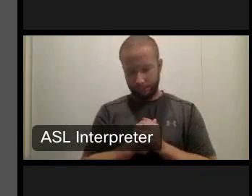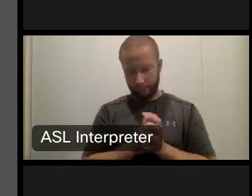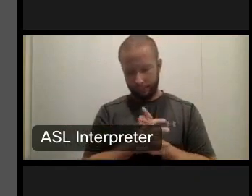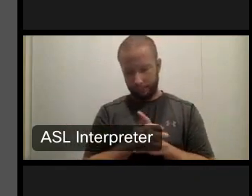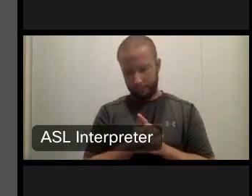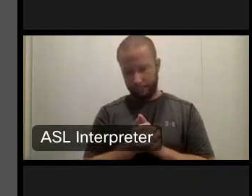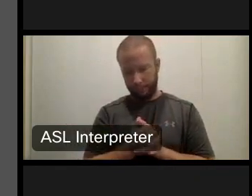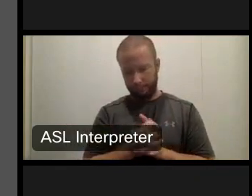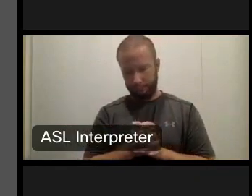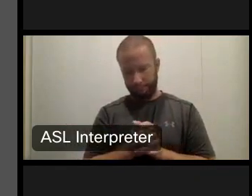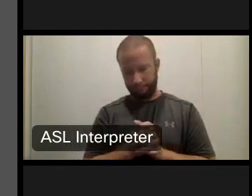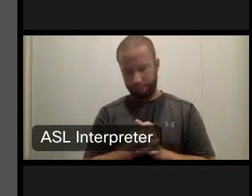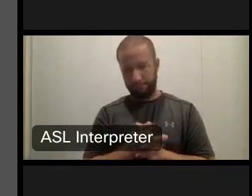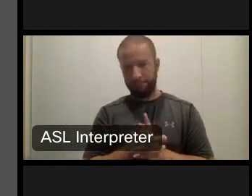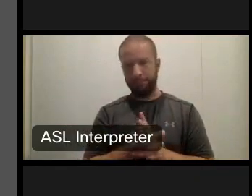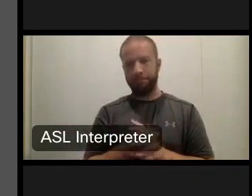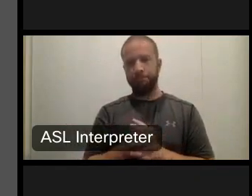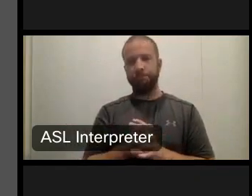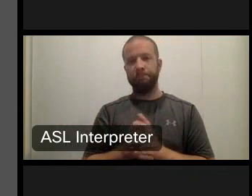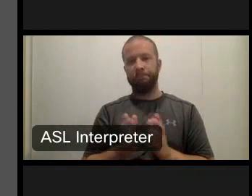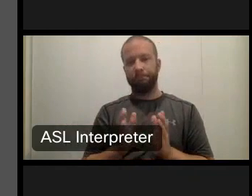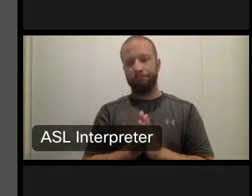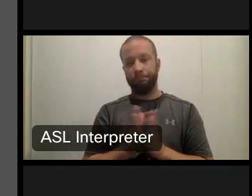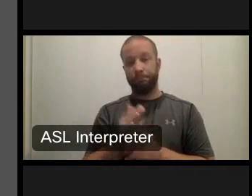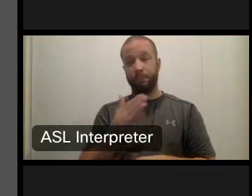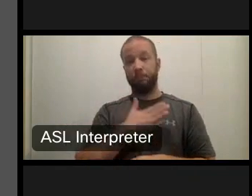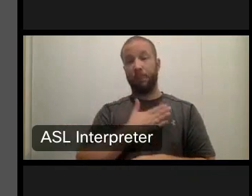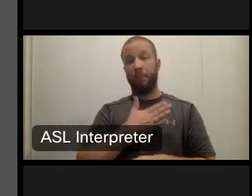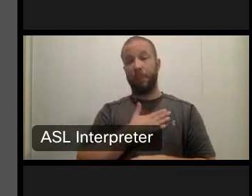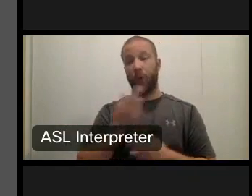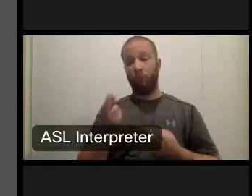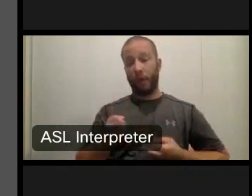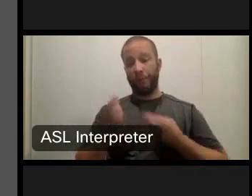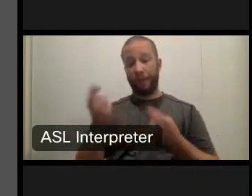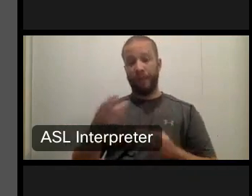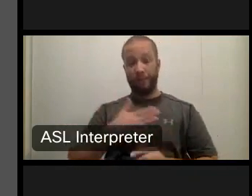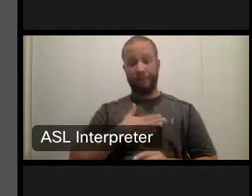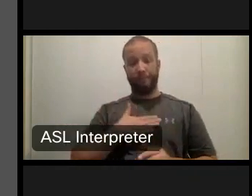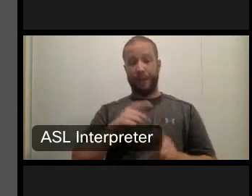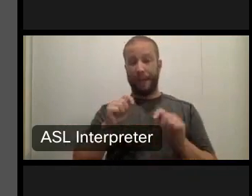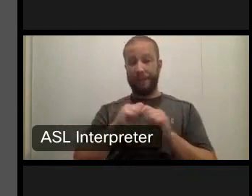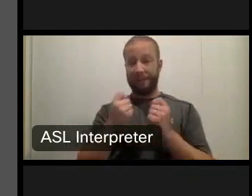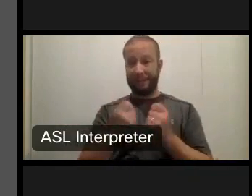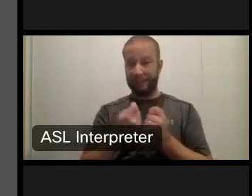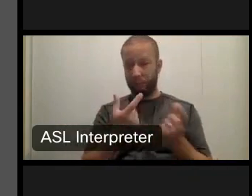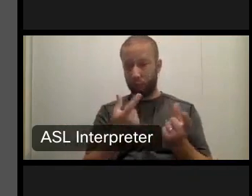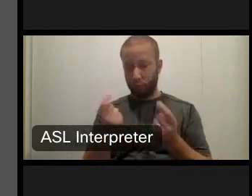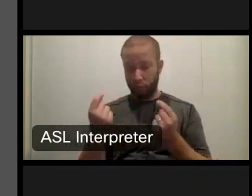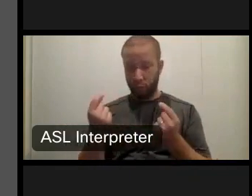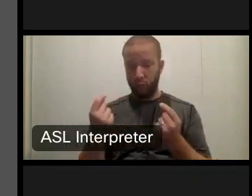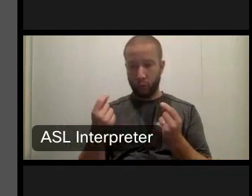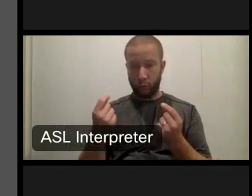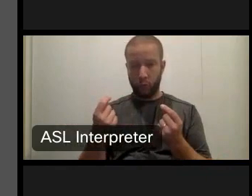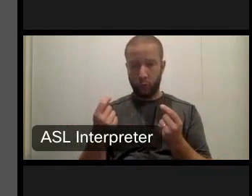recommendations from the team that's putting together the project for the K Street Transit